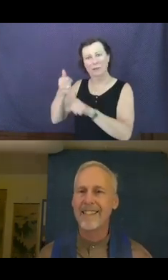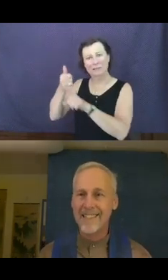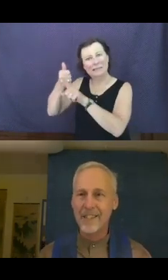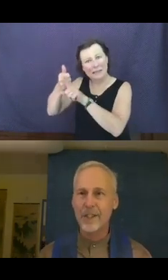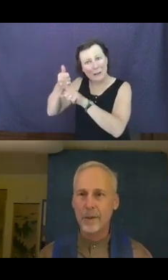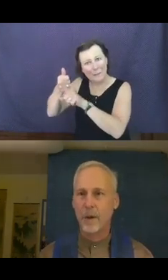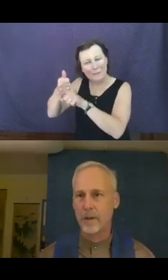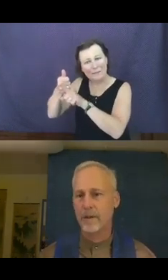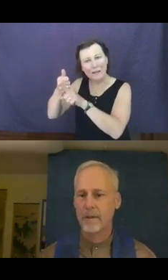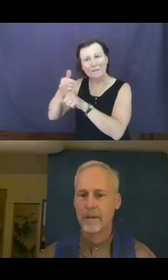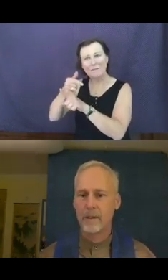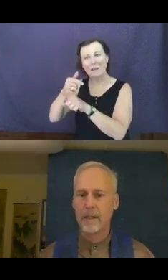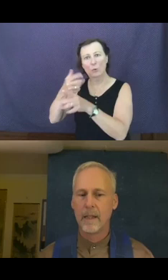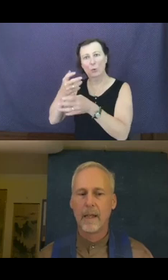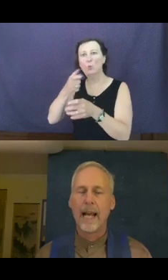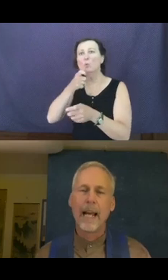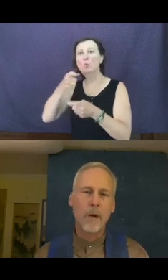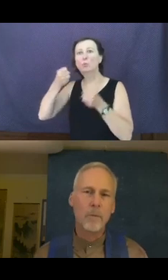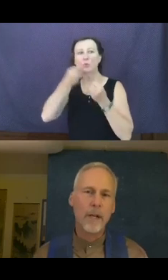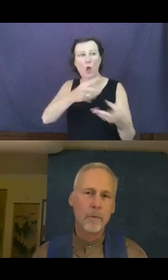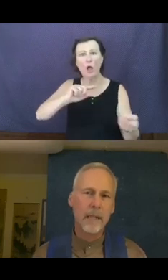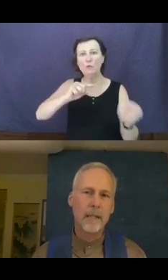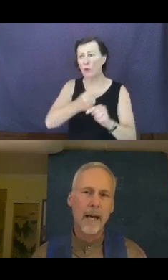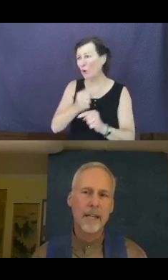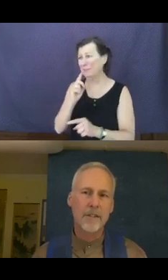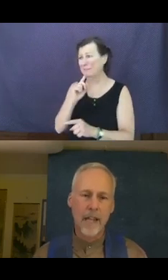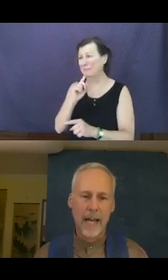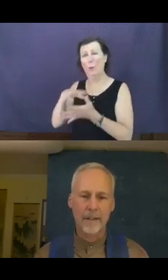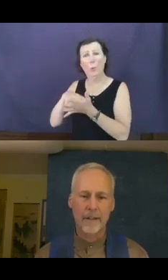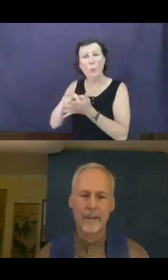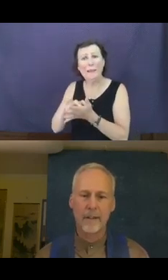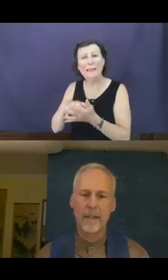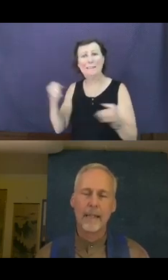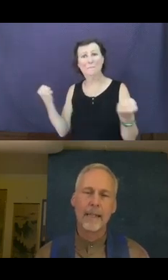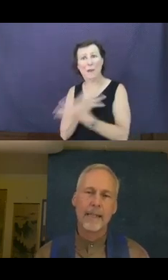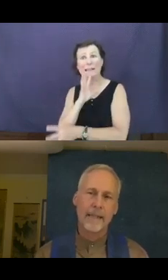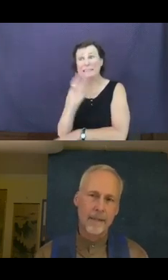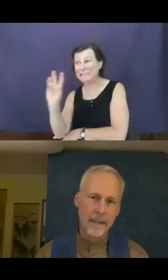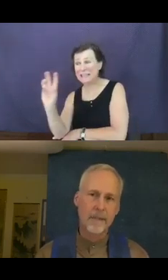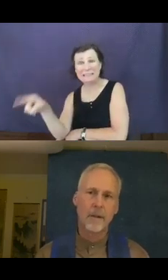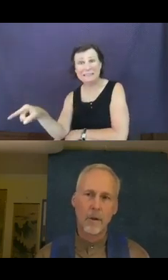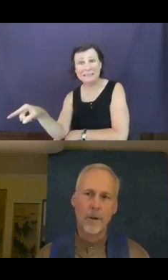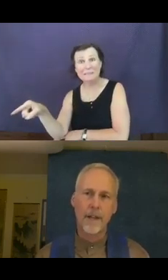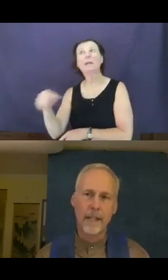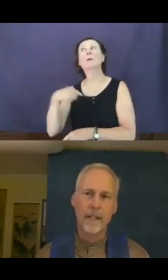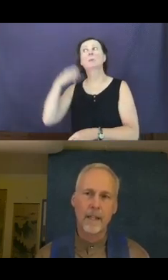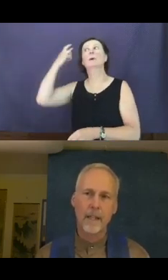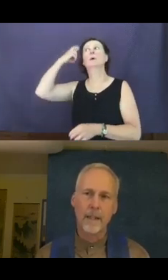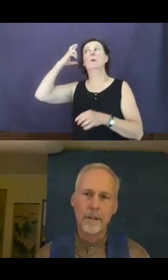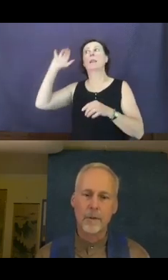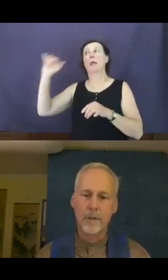six-year-old and when we realize that it sets the whole thing into a new